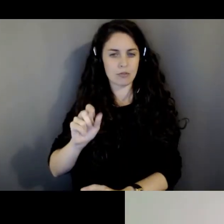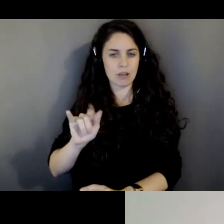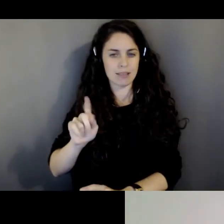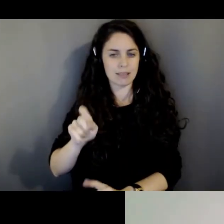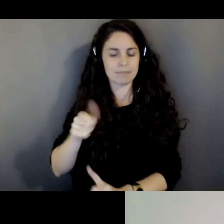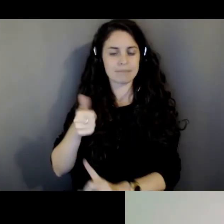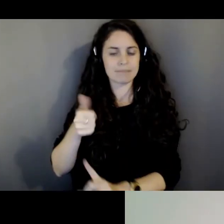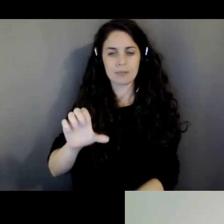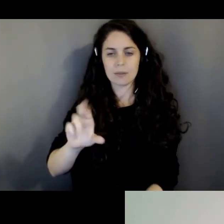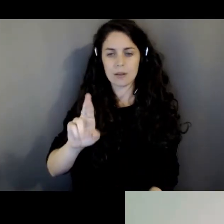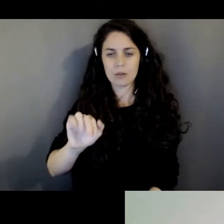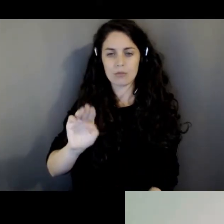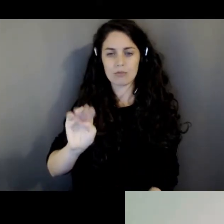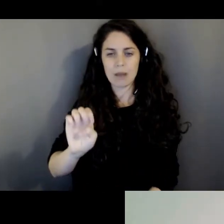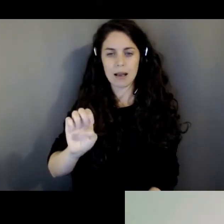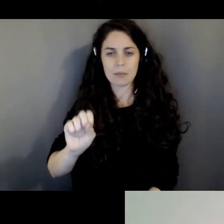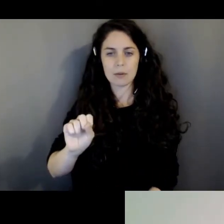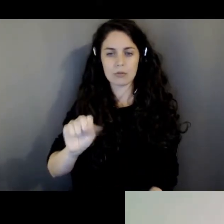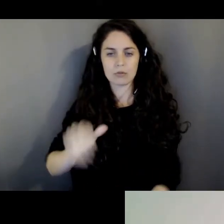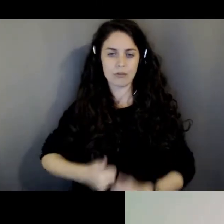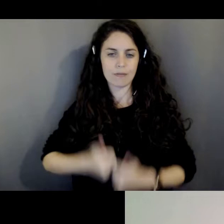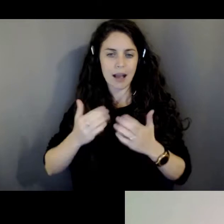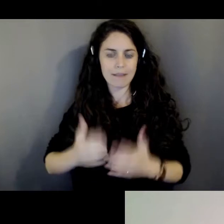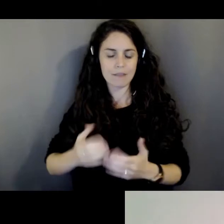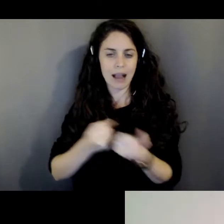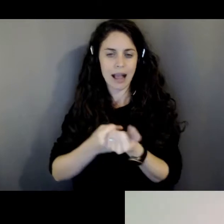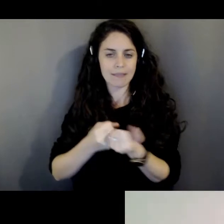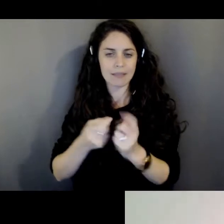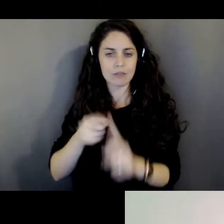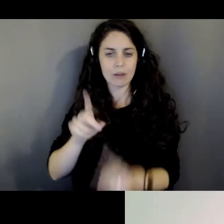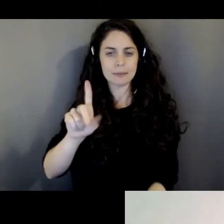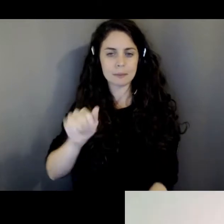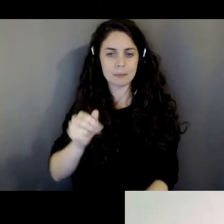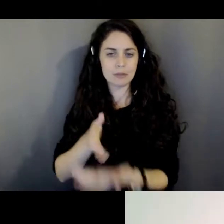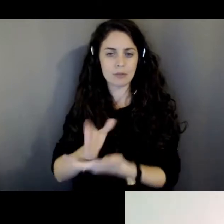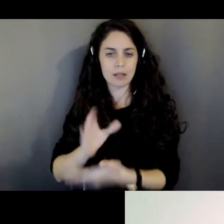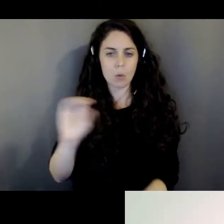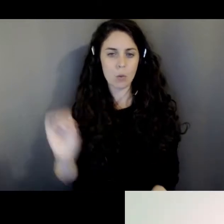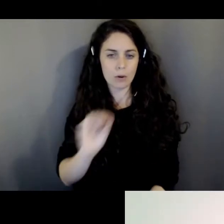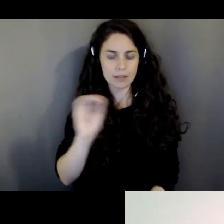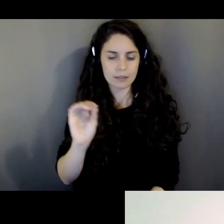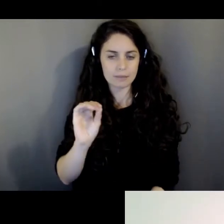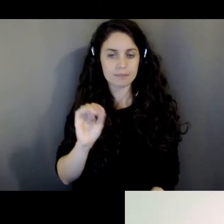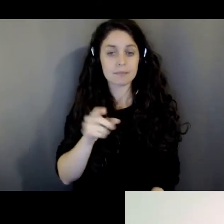Disability Rights Oregon, and after receiving a Fellowship from the Kroc Institute at the